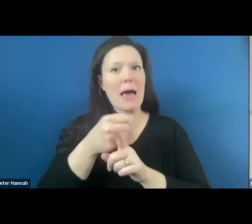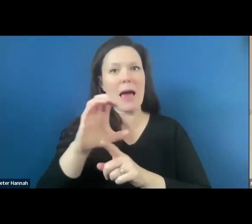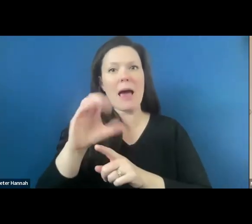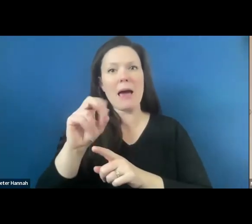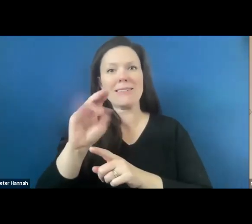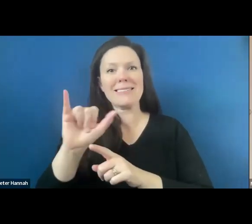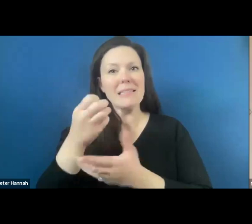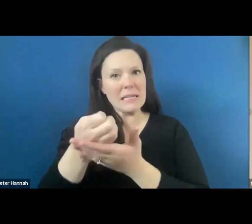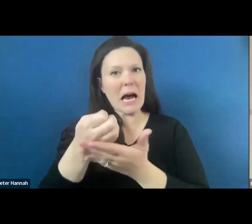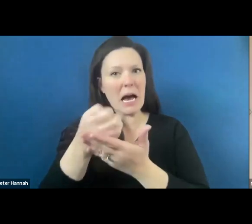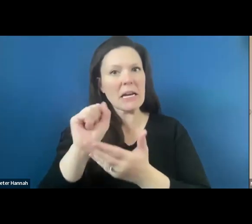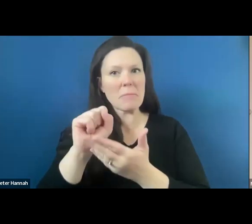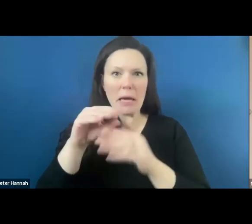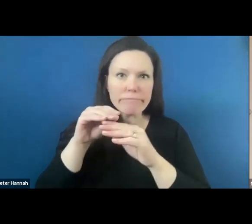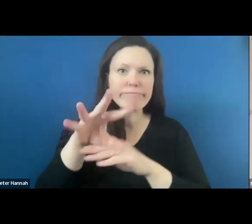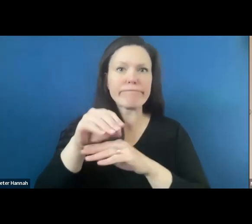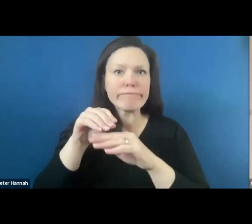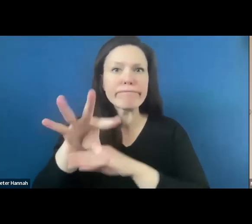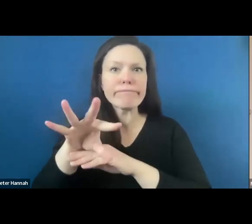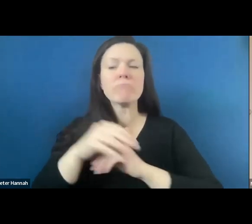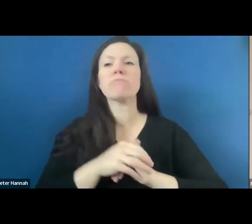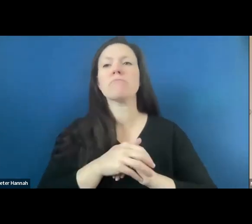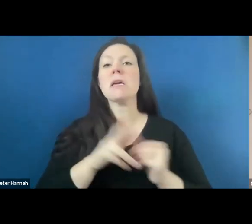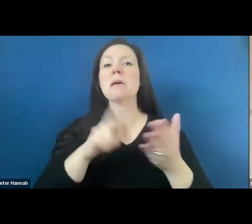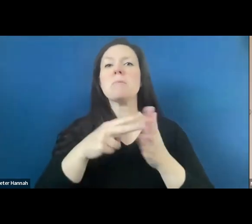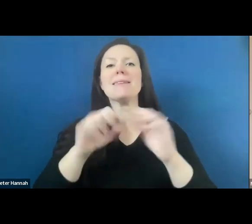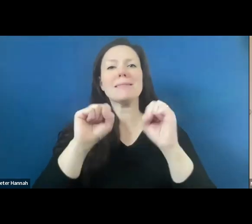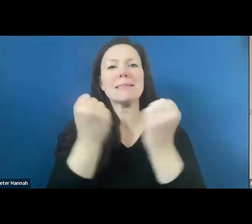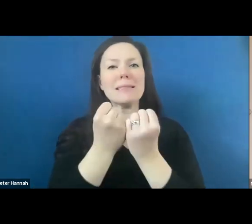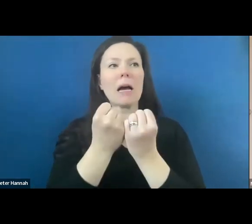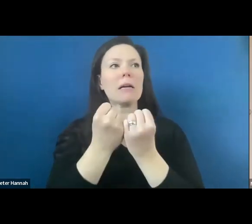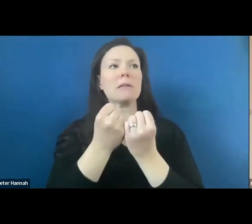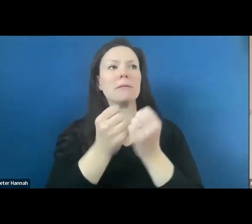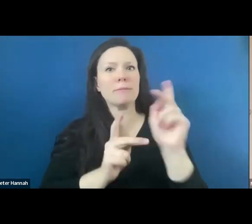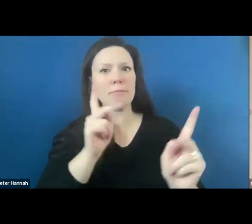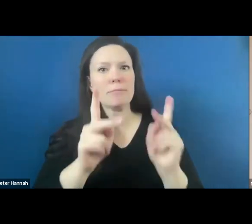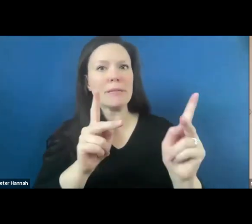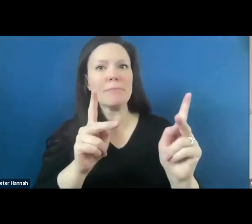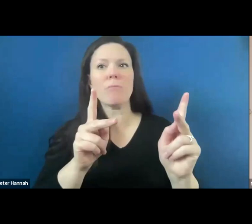through mobilization of society in hot wars and cold wars.